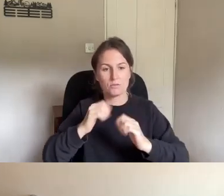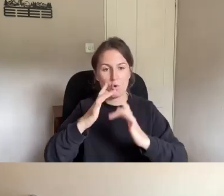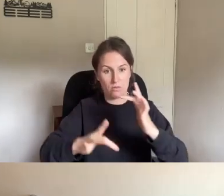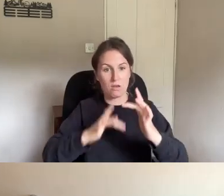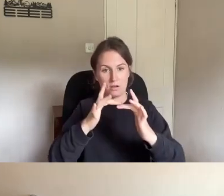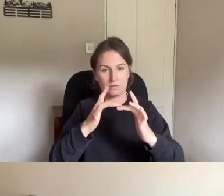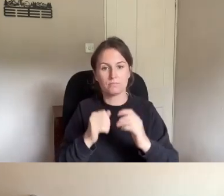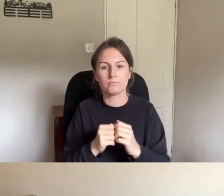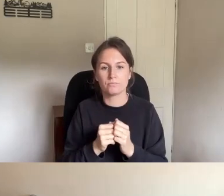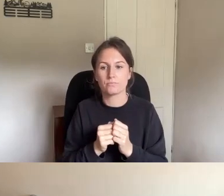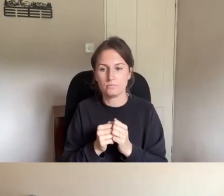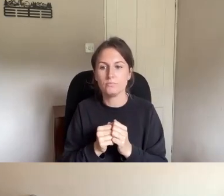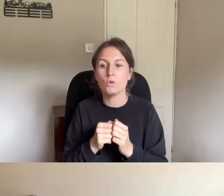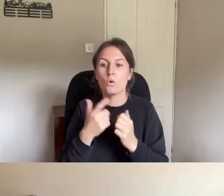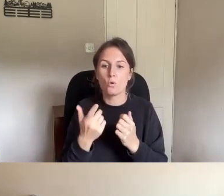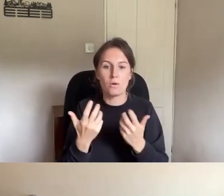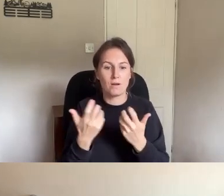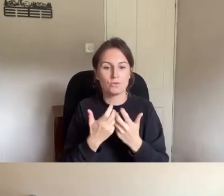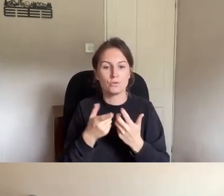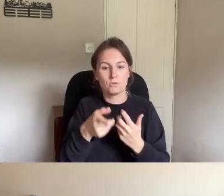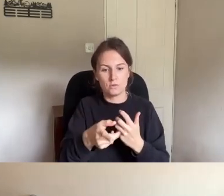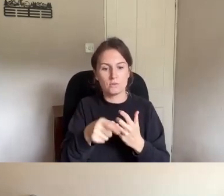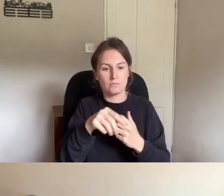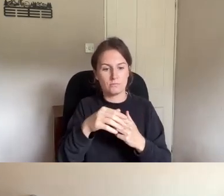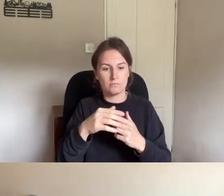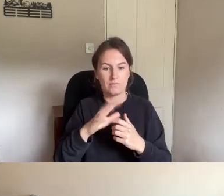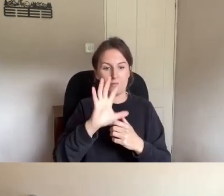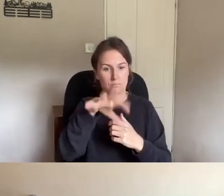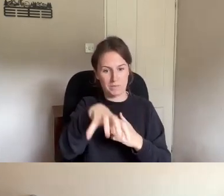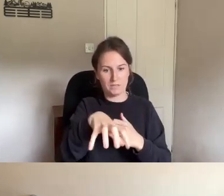spaces accessible or inclusive.